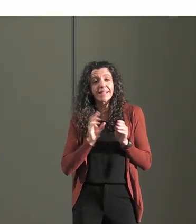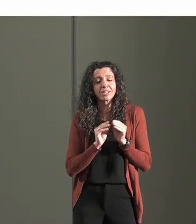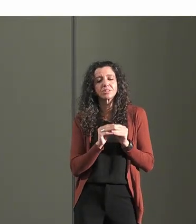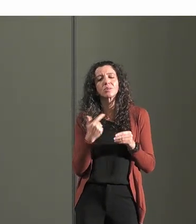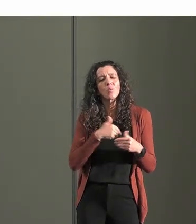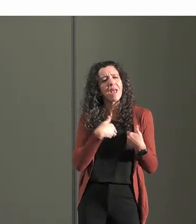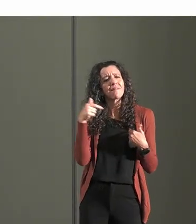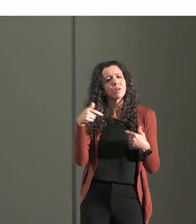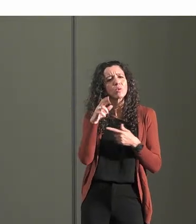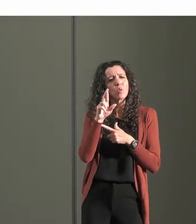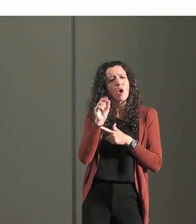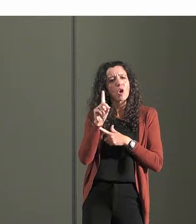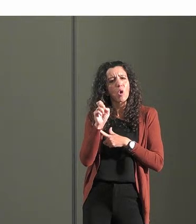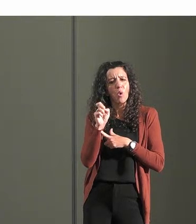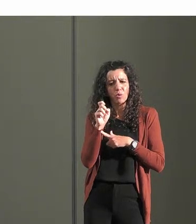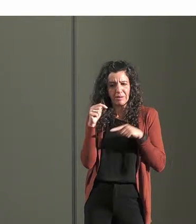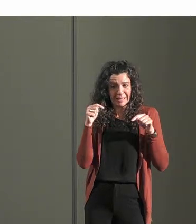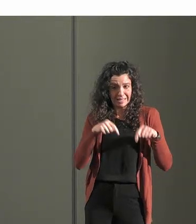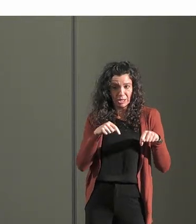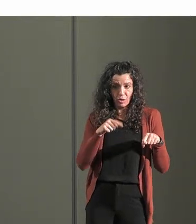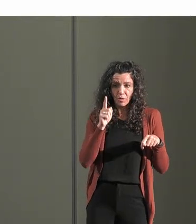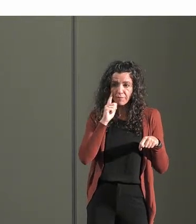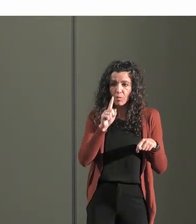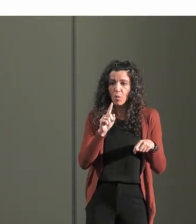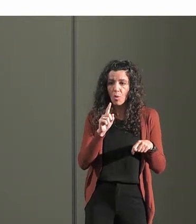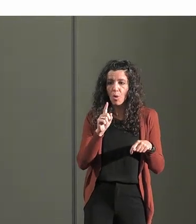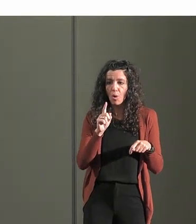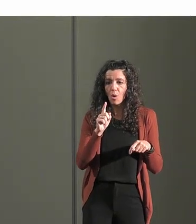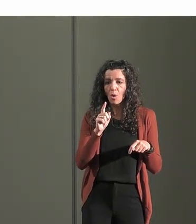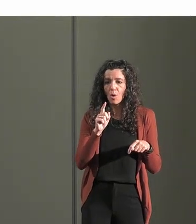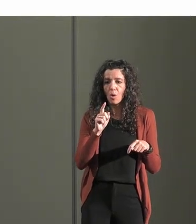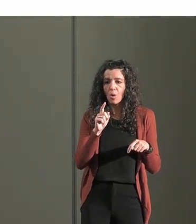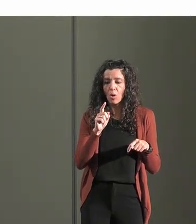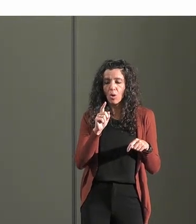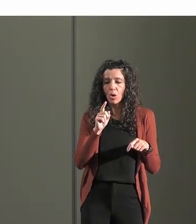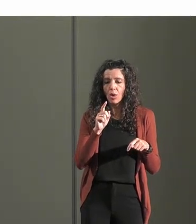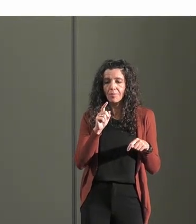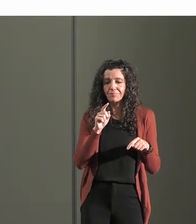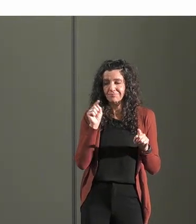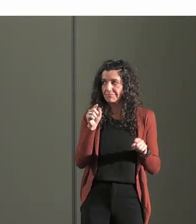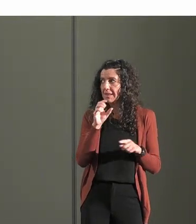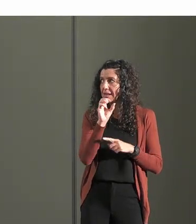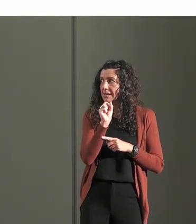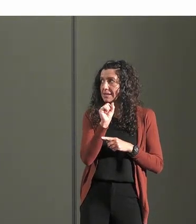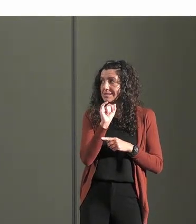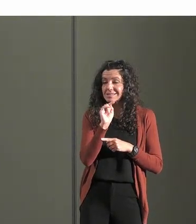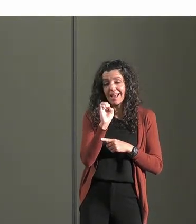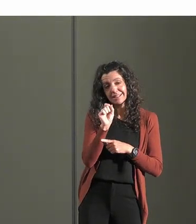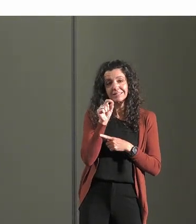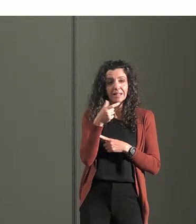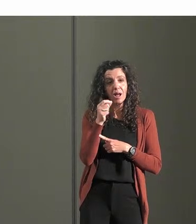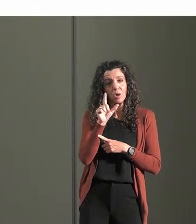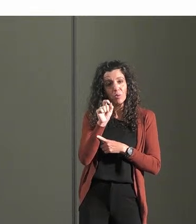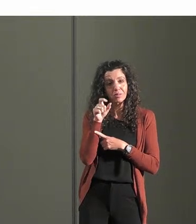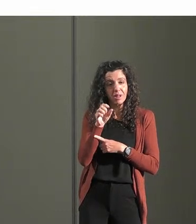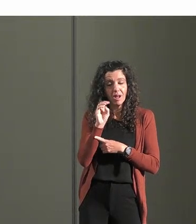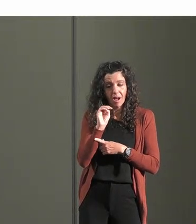presentations there are some at the same time you want to read the slides for the other and go to one we have a QR code here